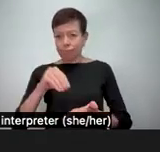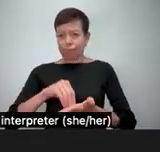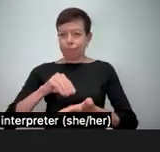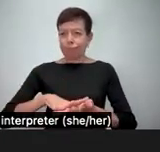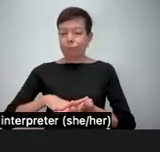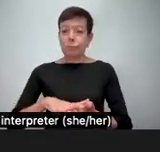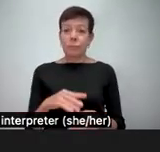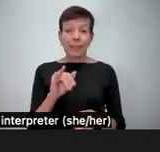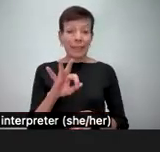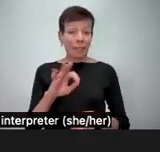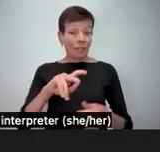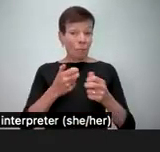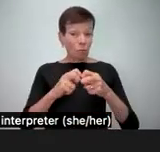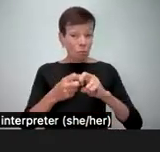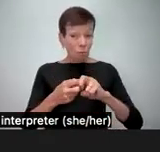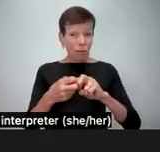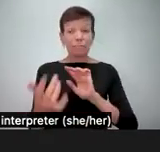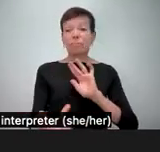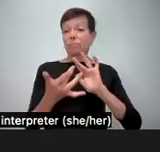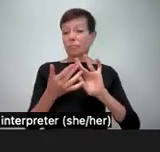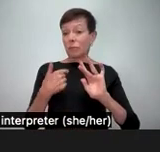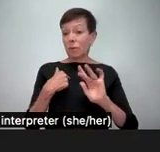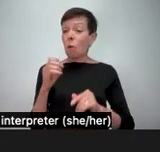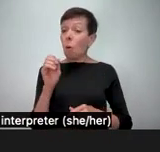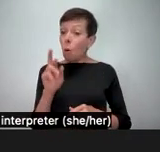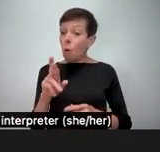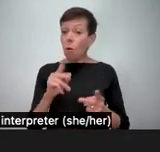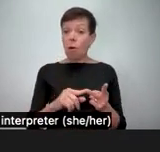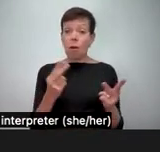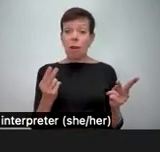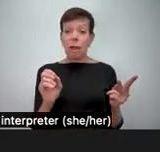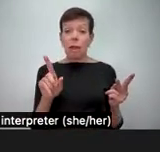issues. You could also reach out to Helen Hu, she's our public art coordinator. She's super,